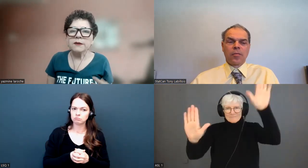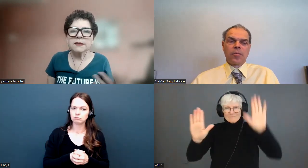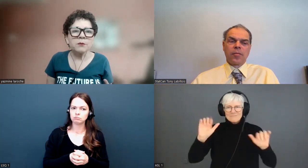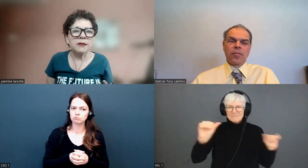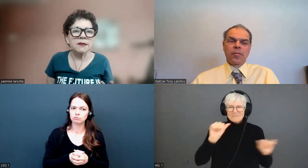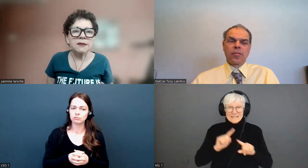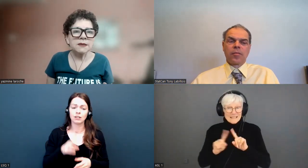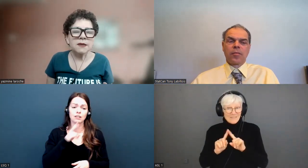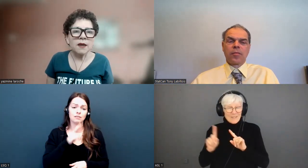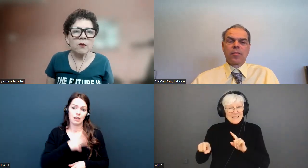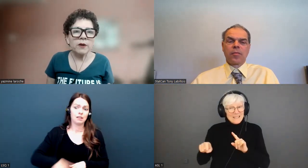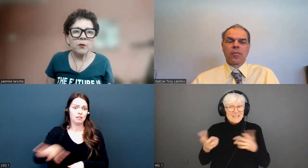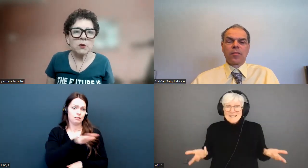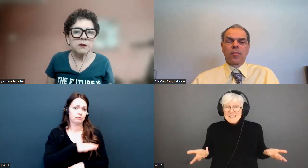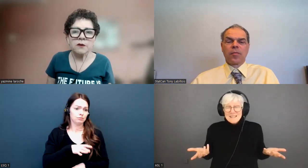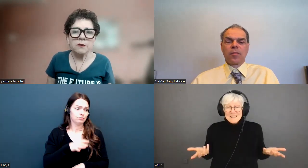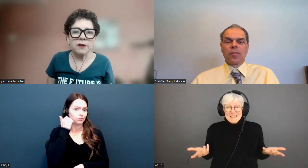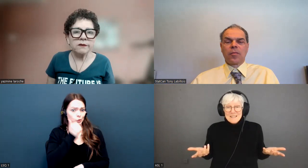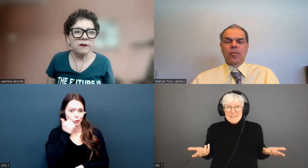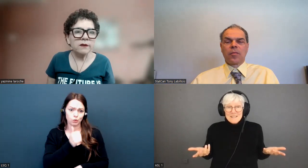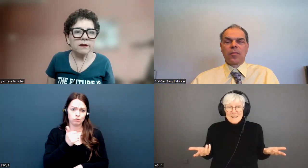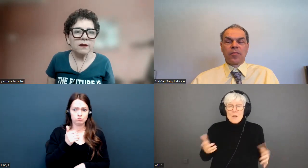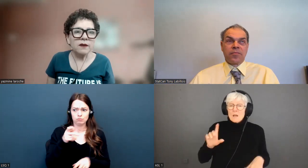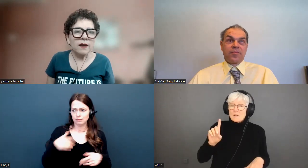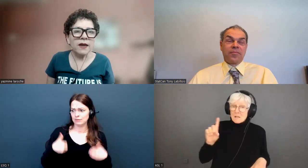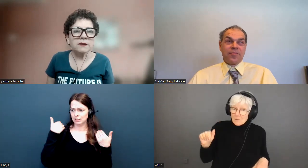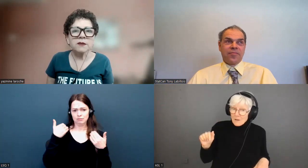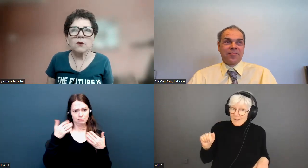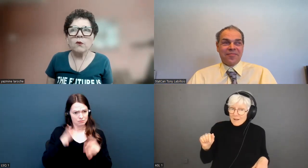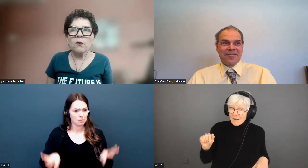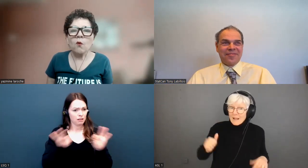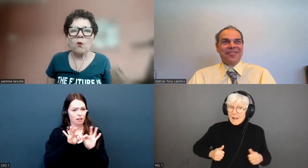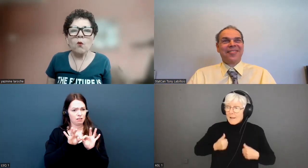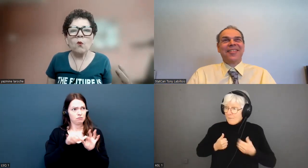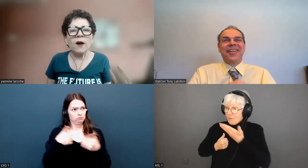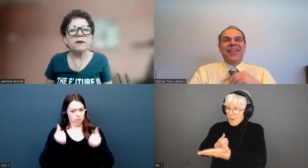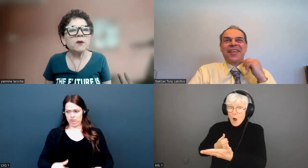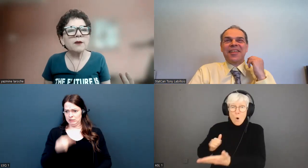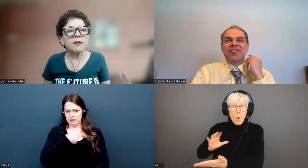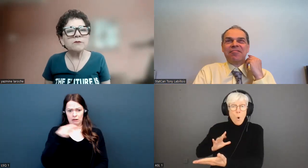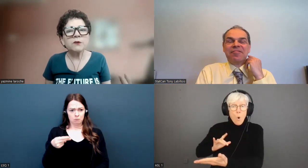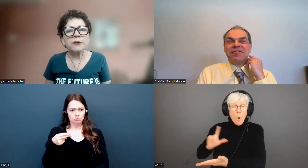disability doesn't care what your postal code is and so why do we have to have different